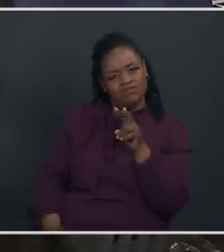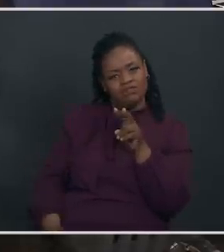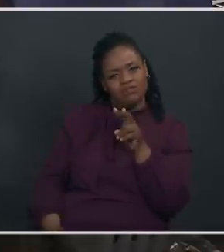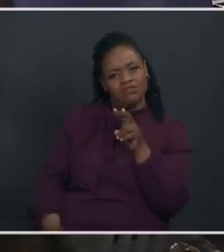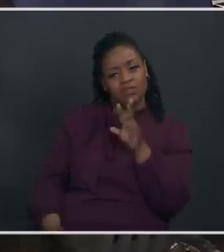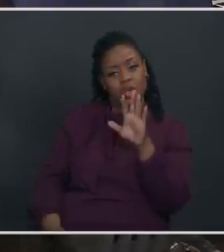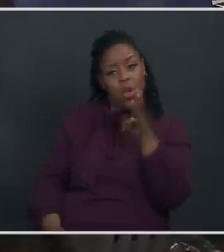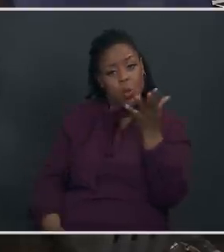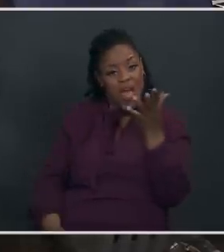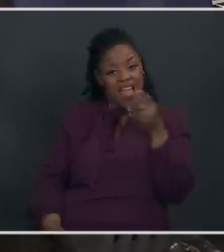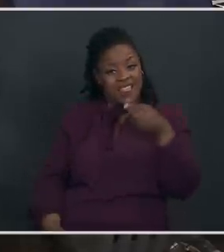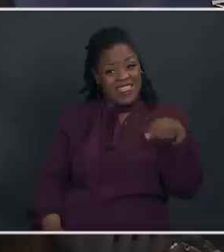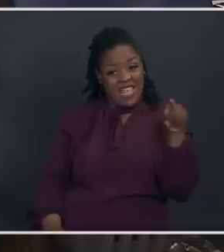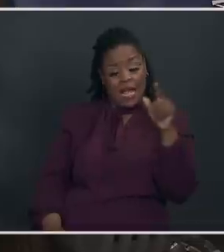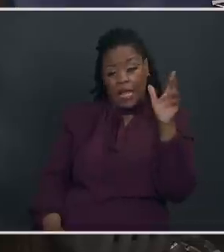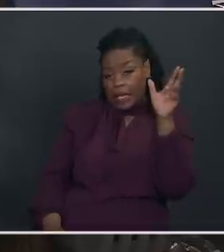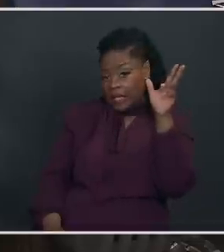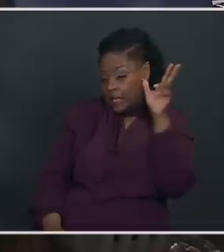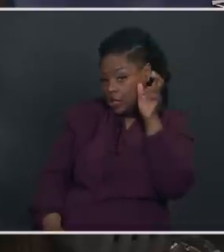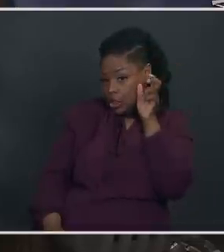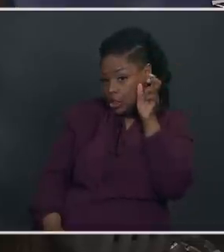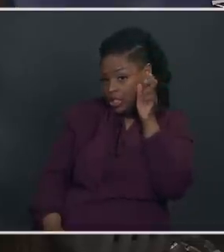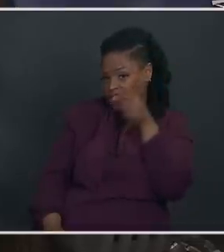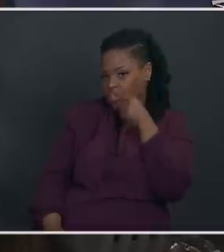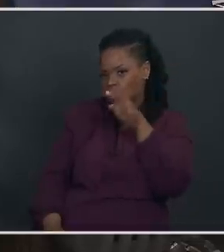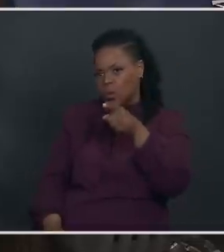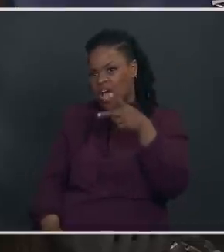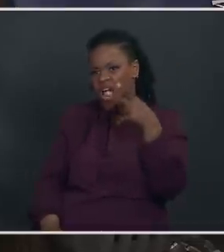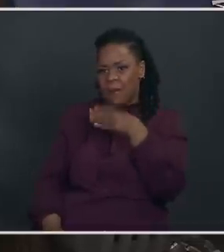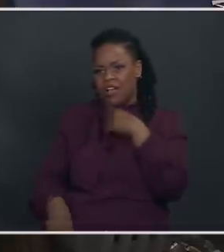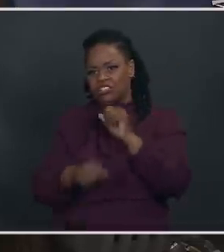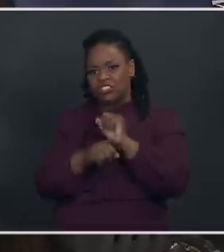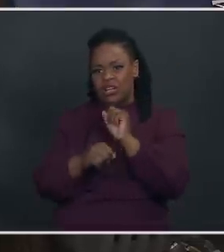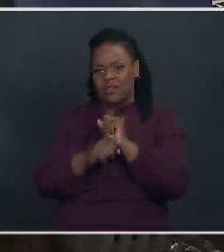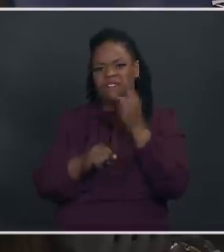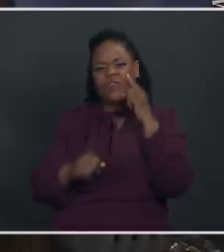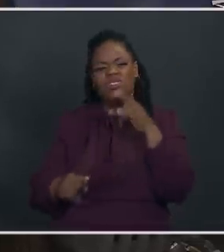is that they are seeing an end to their livelihoods. What do you say to them,